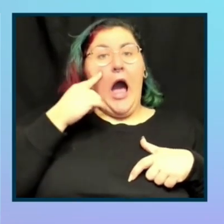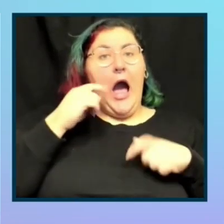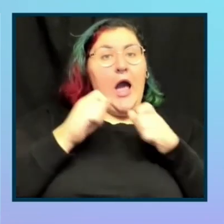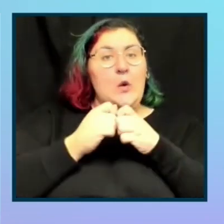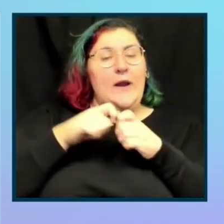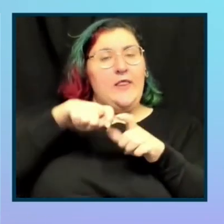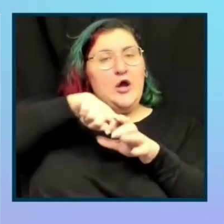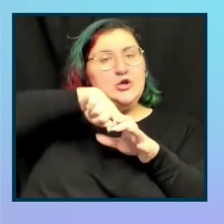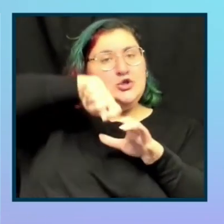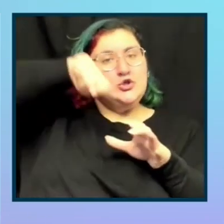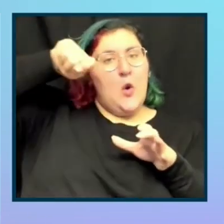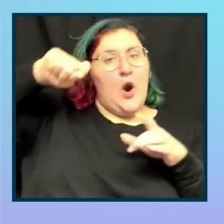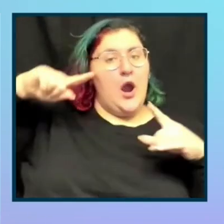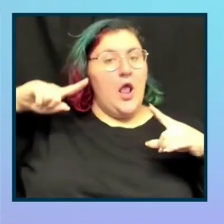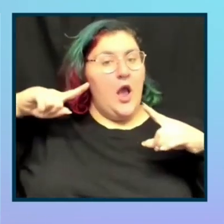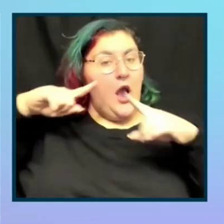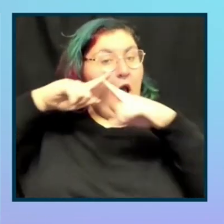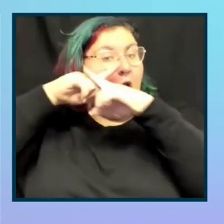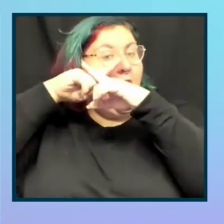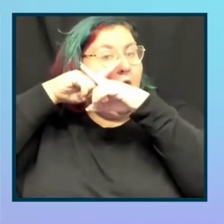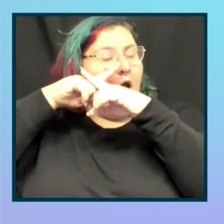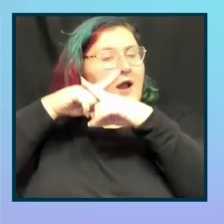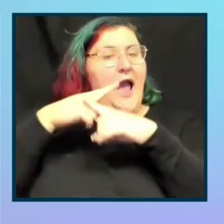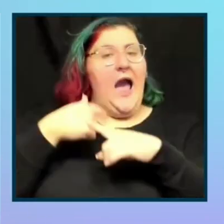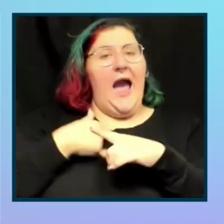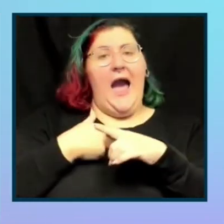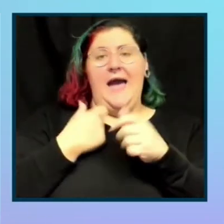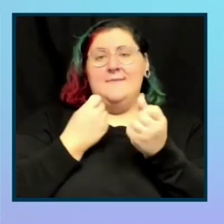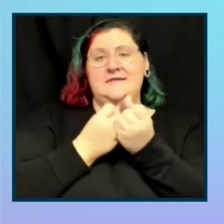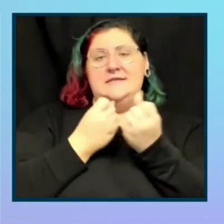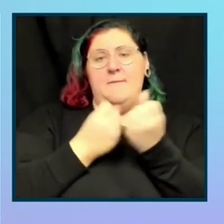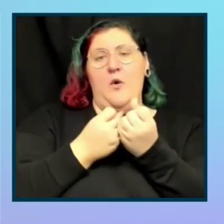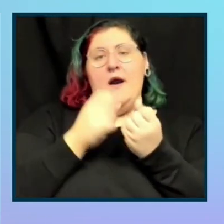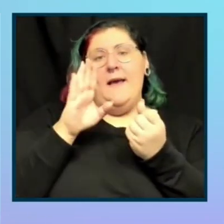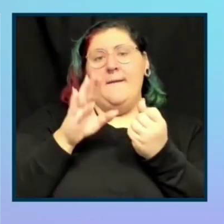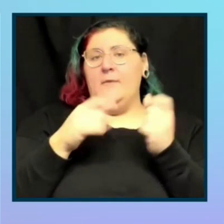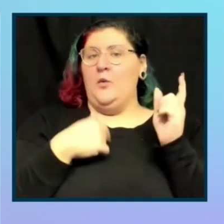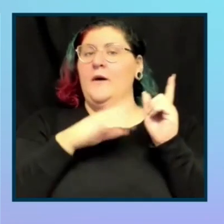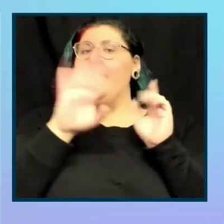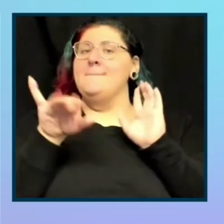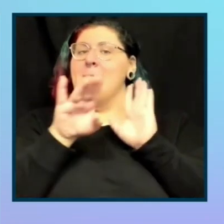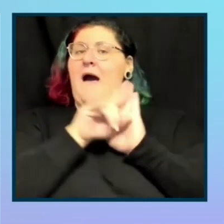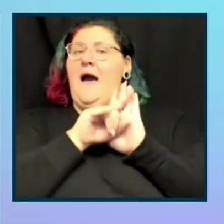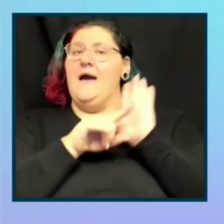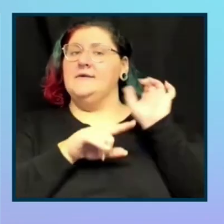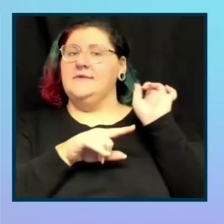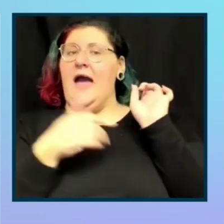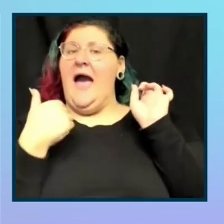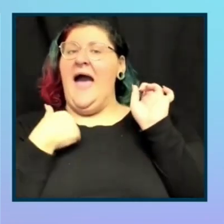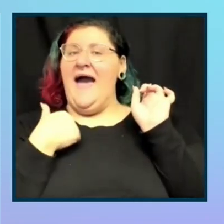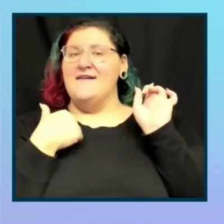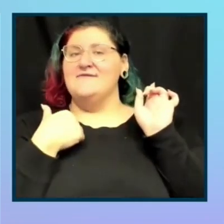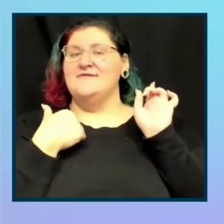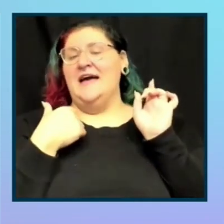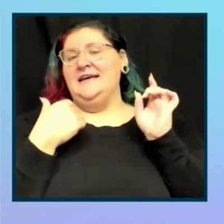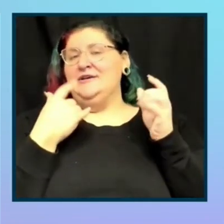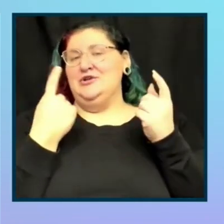And I'm backed by numerous figures and pieces of gaming and other memorabilia on the wall behind me for, you know,